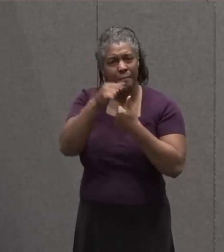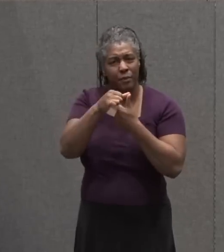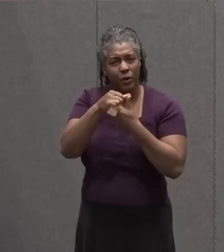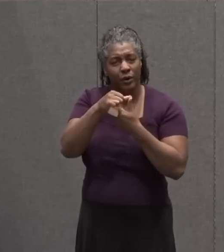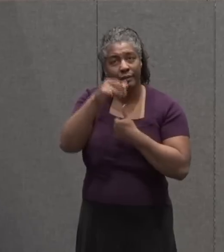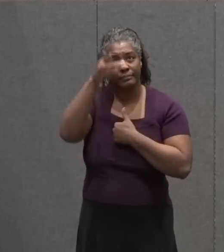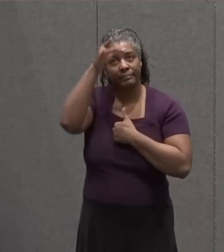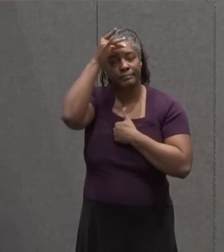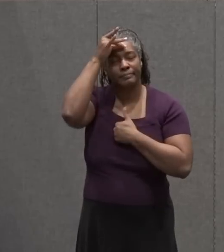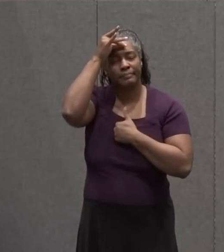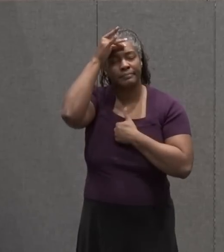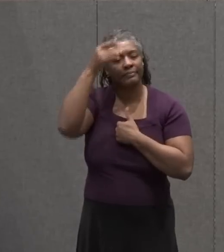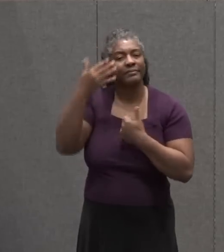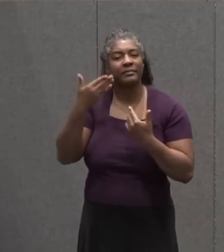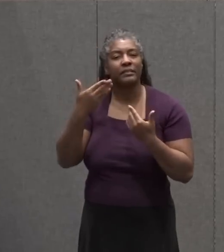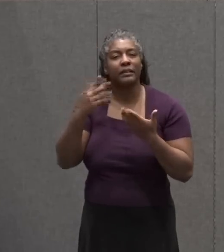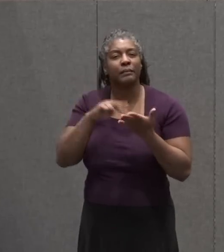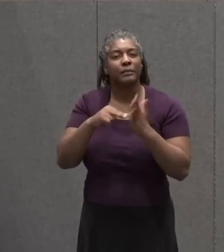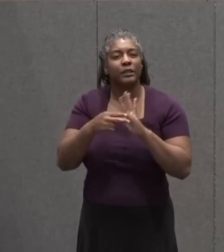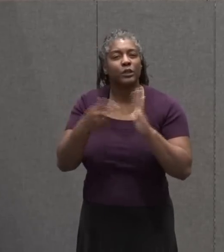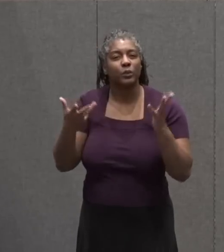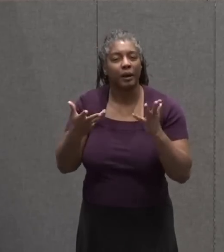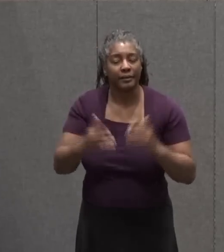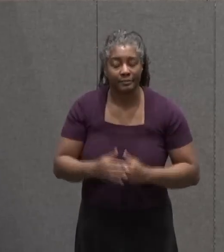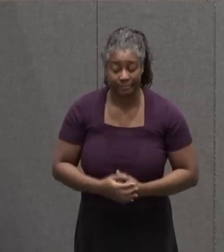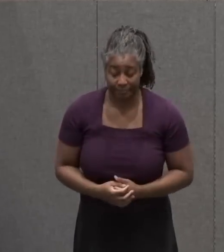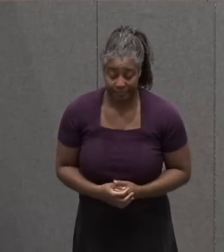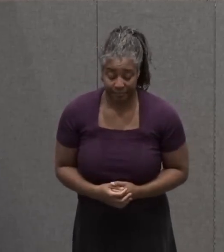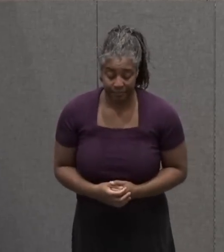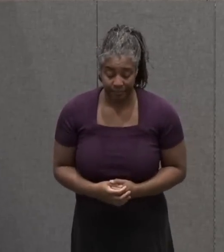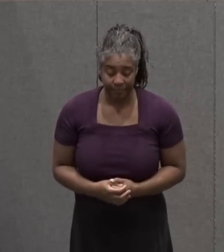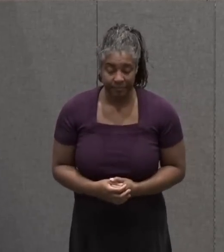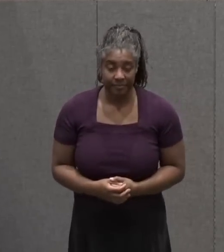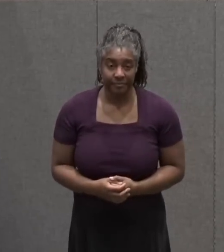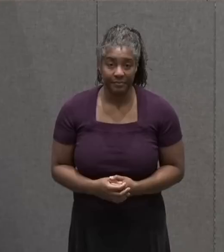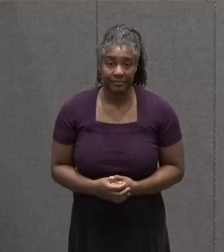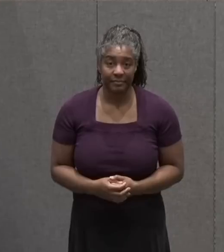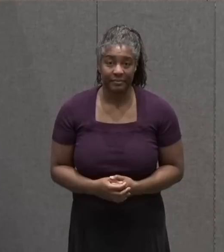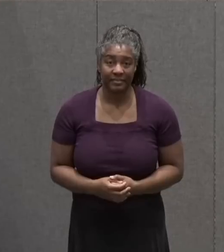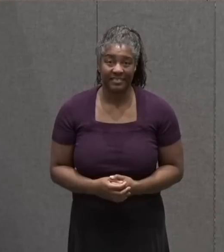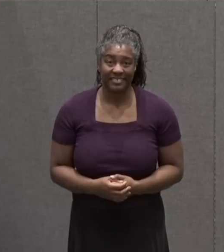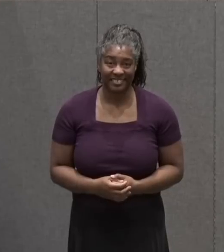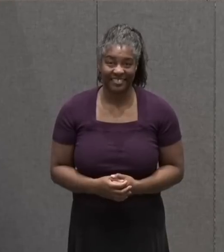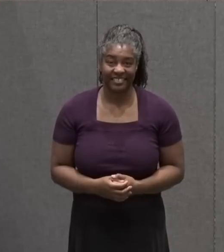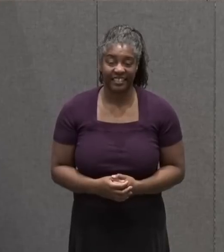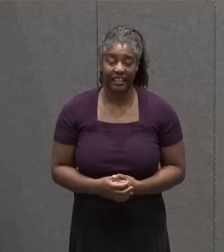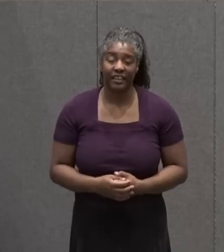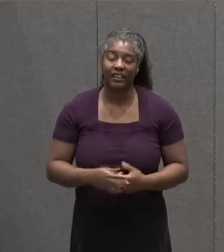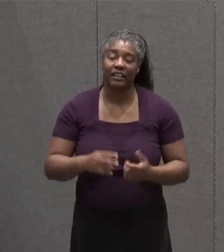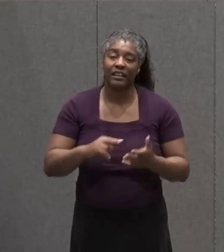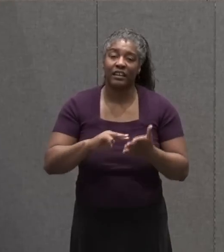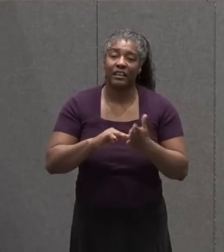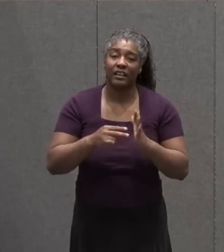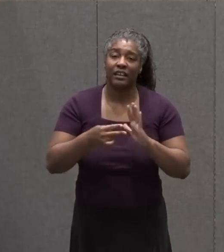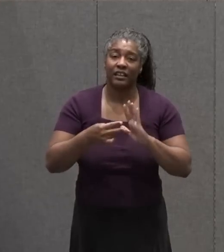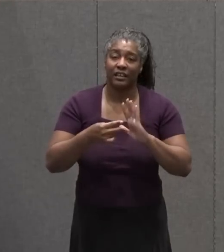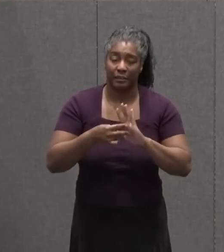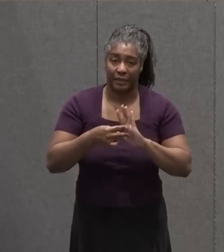Let's put, let's see, to remember means that we're going to follow some steps or directions in an order.